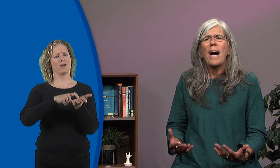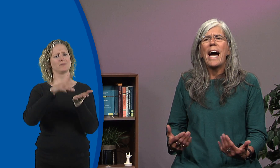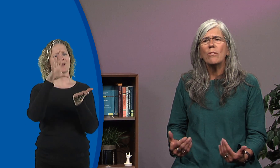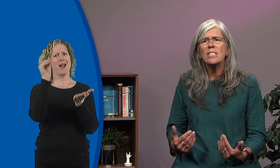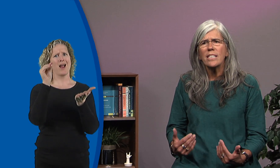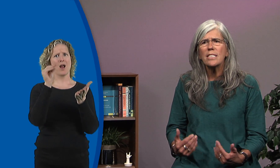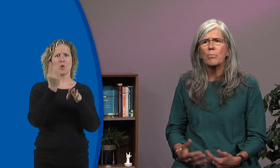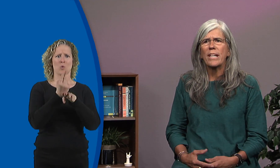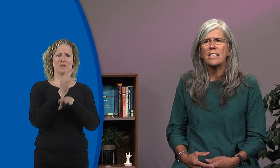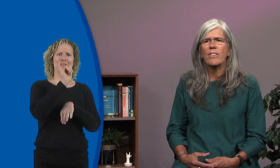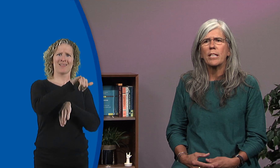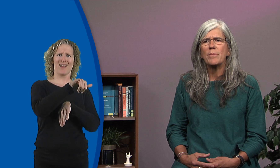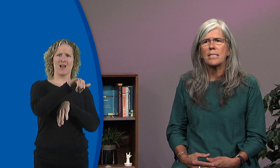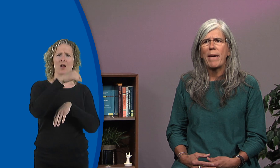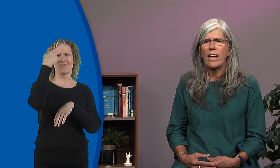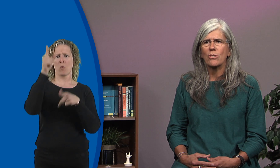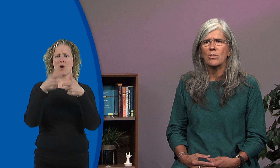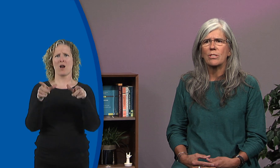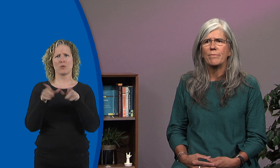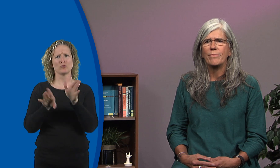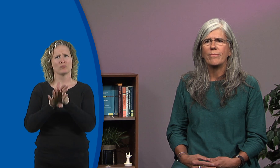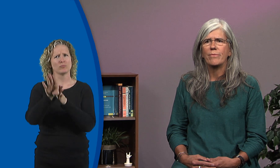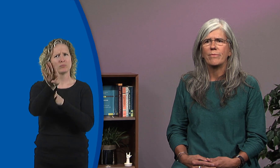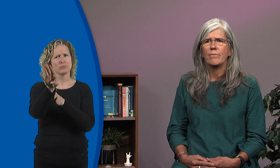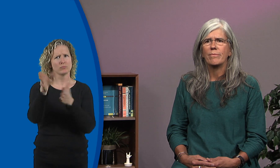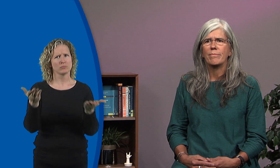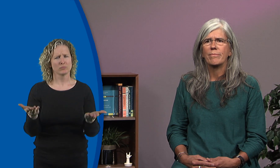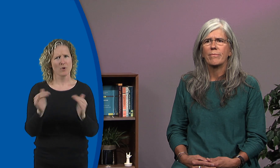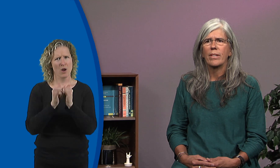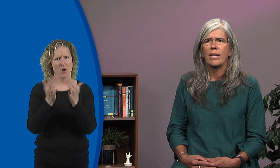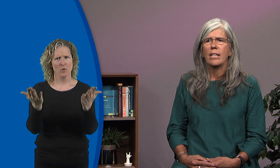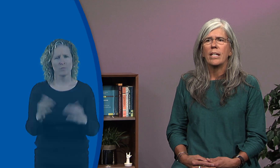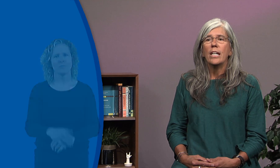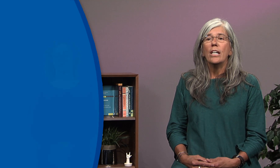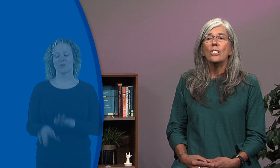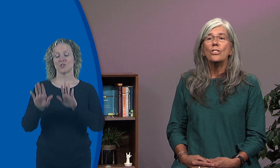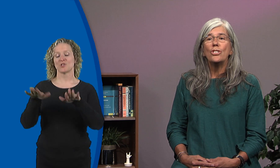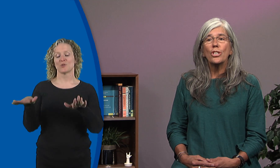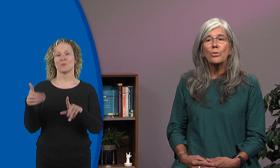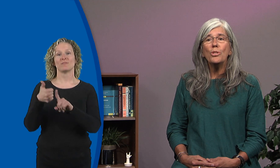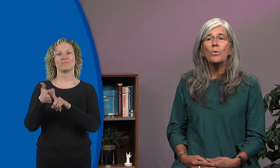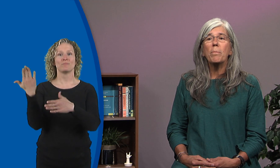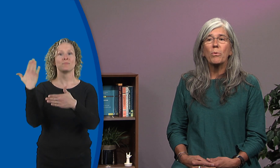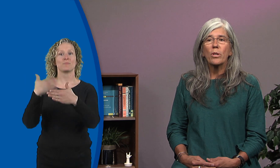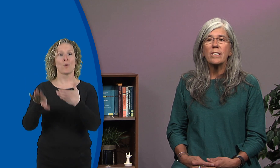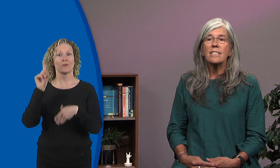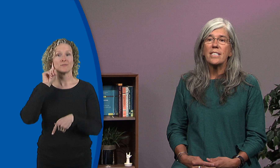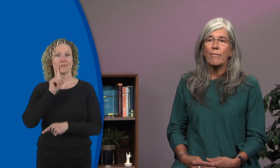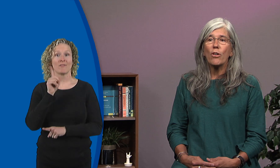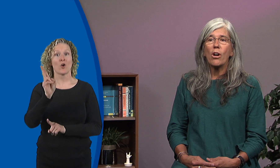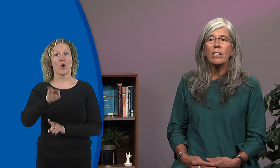So how does the brain develop these patterns? Children who are born deaf or hard of hearing